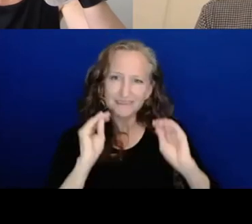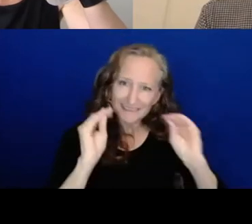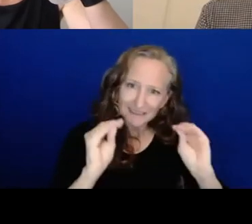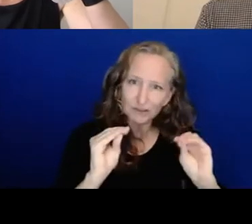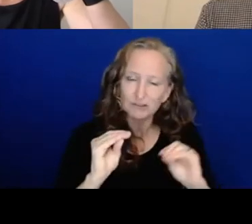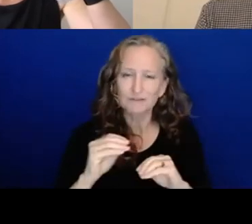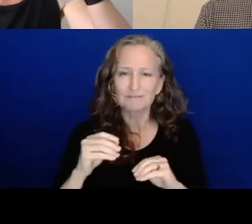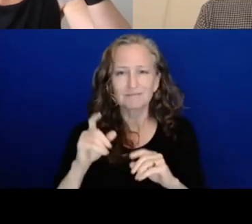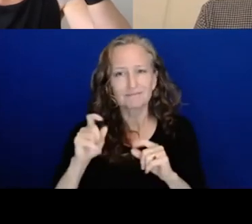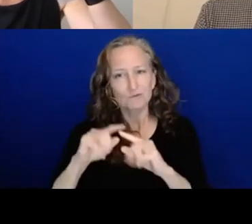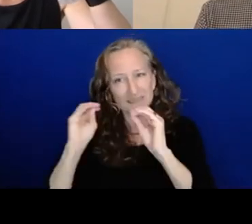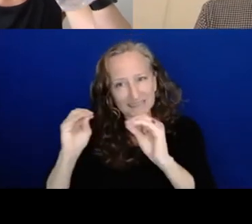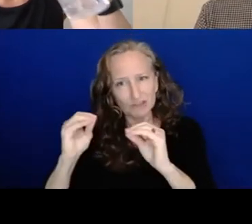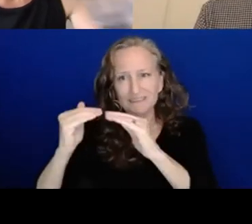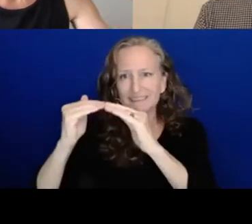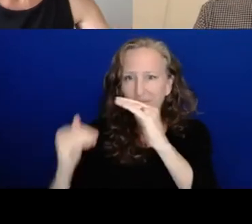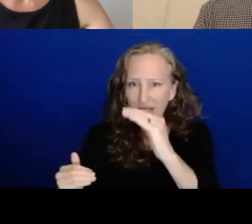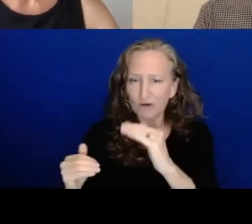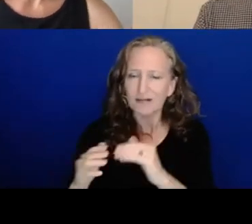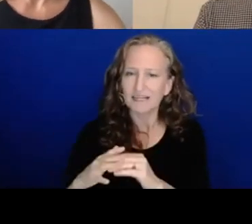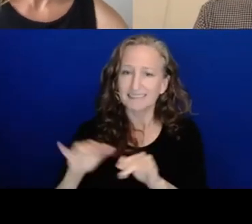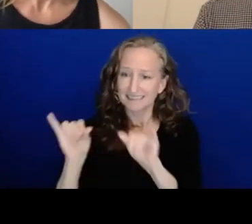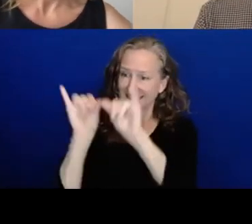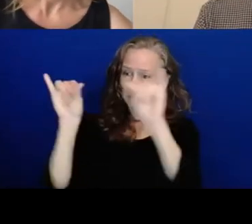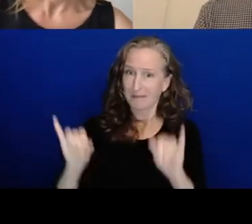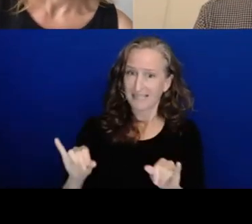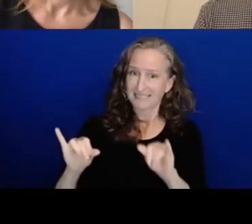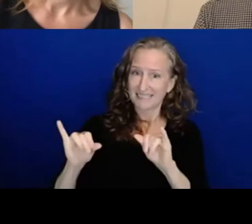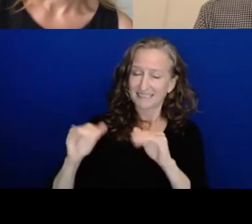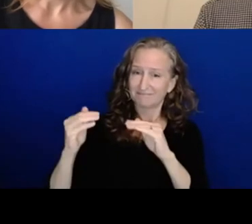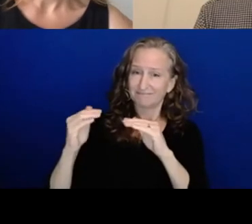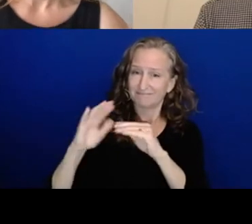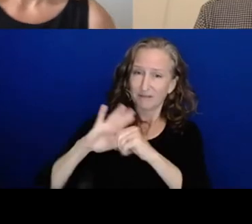systemic issues that we have not, I think, talked more openly about. Particularly in